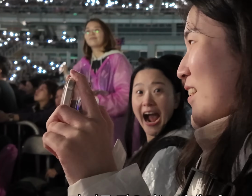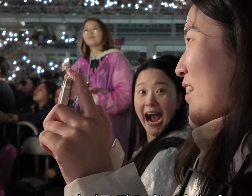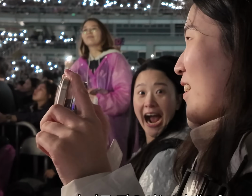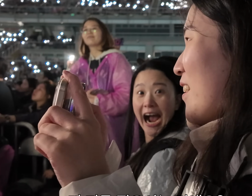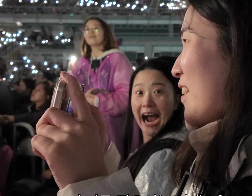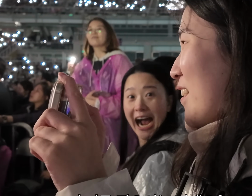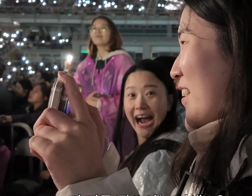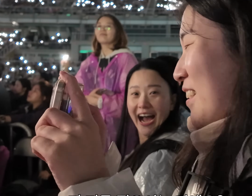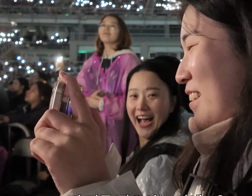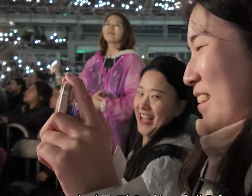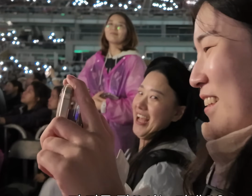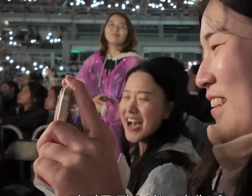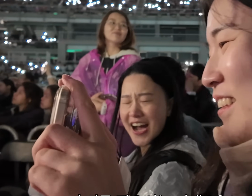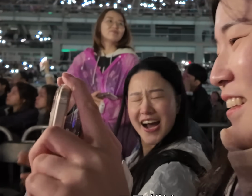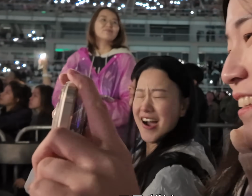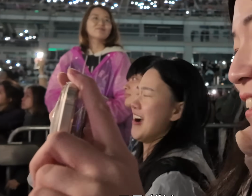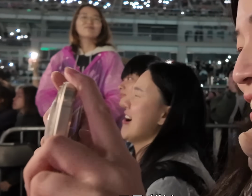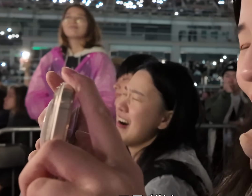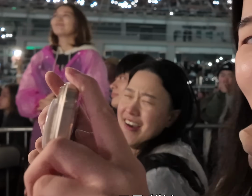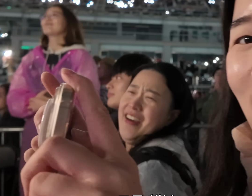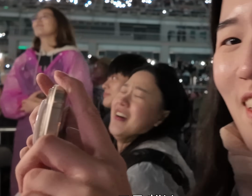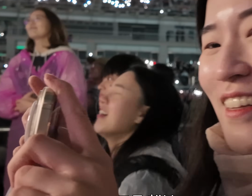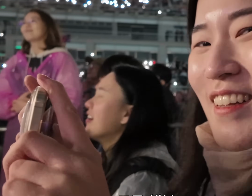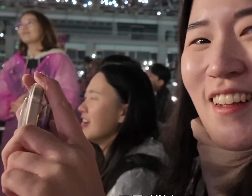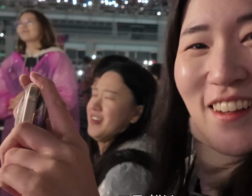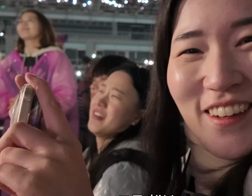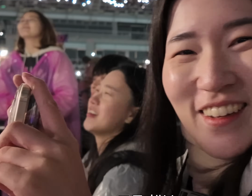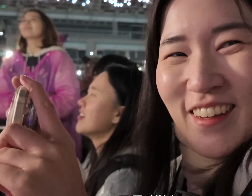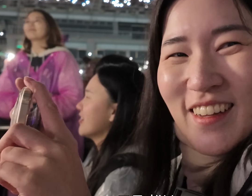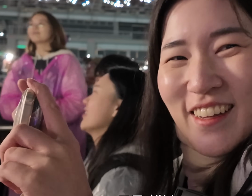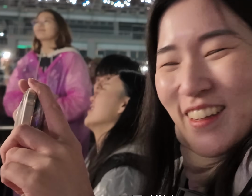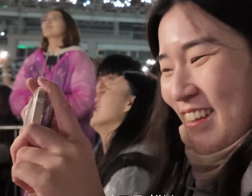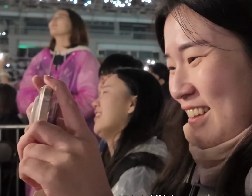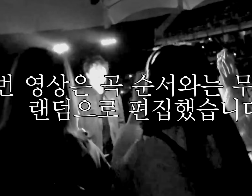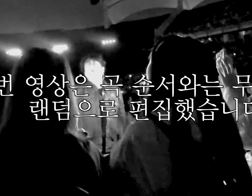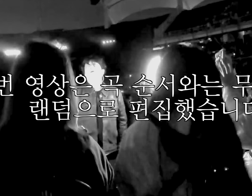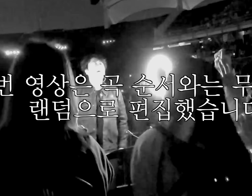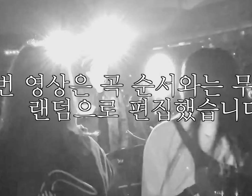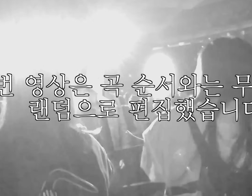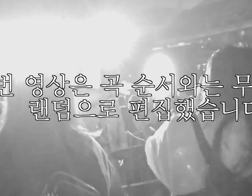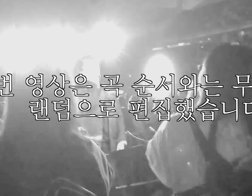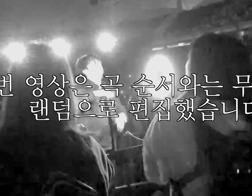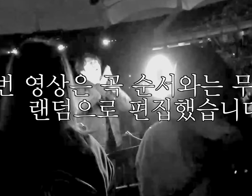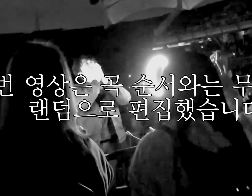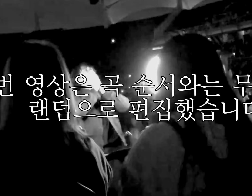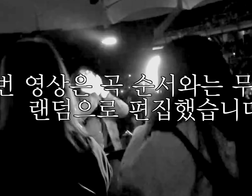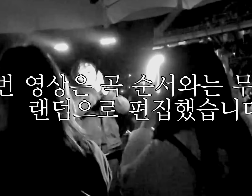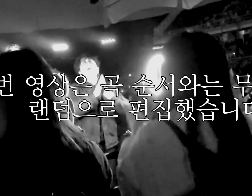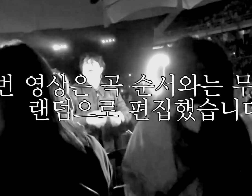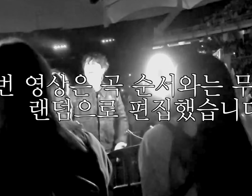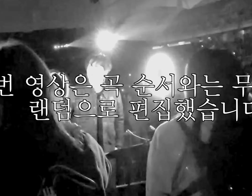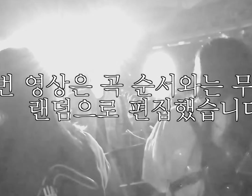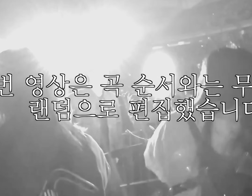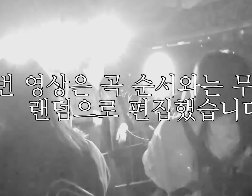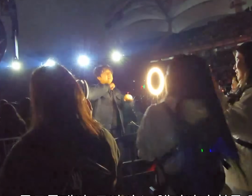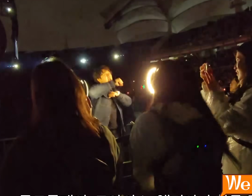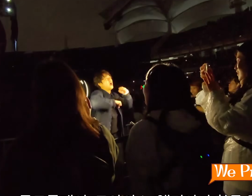Wait—are you filming me? We’re all so happy right now! This video was edited randomly, not in the order of the setlist.